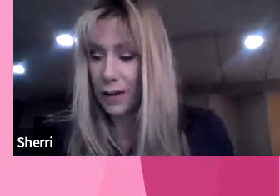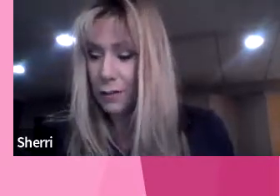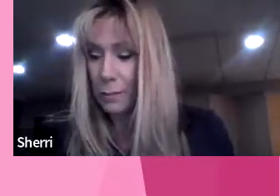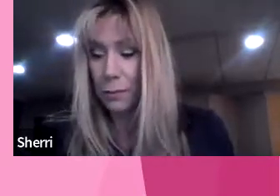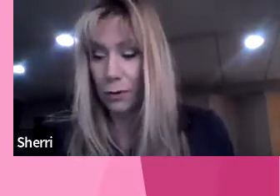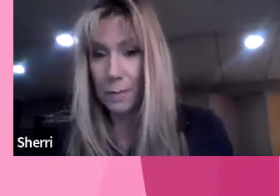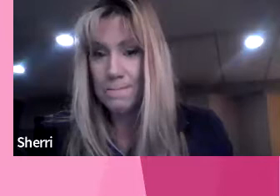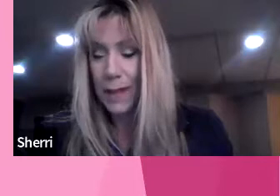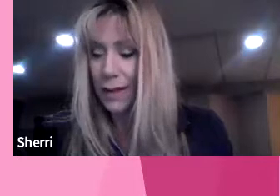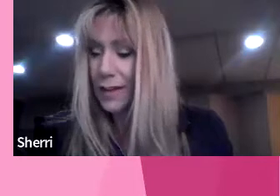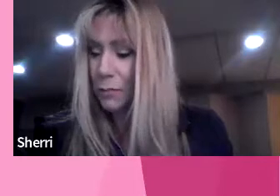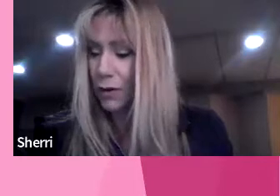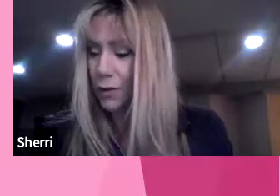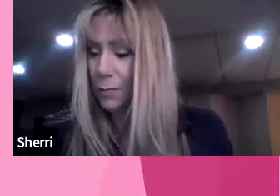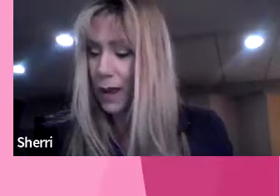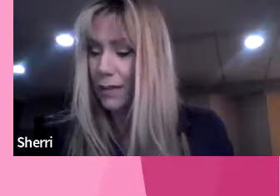ed fitness, my program and team works.